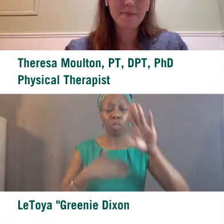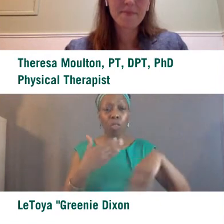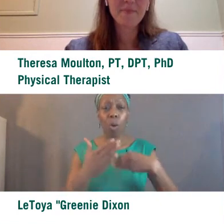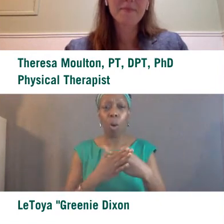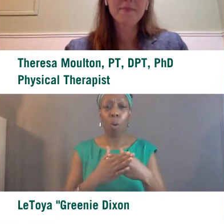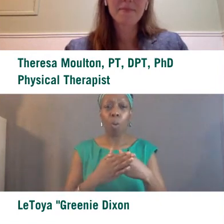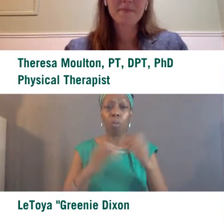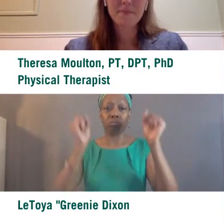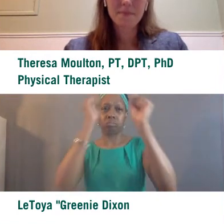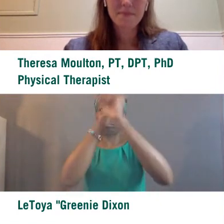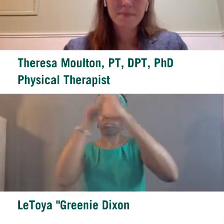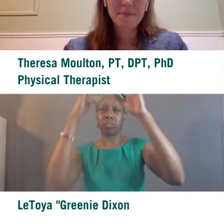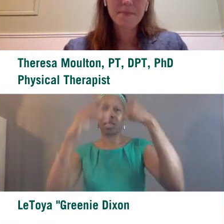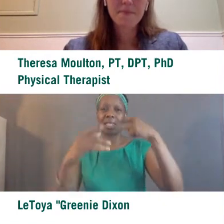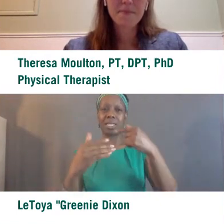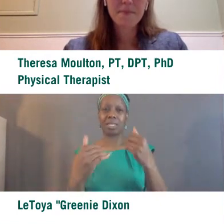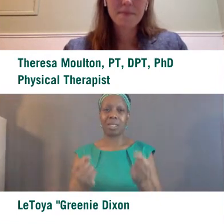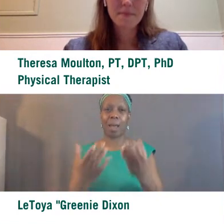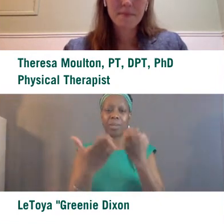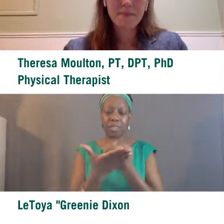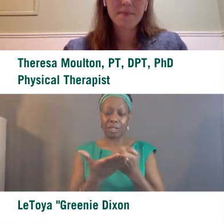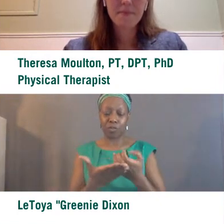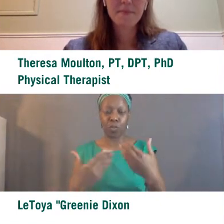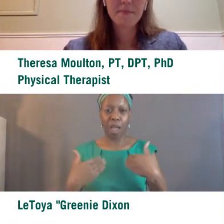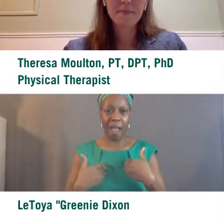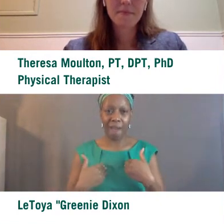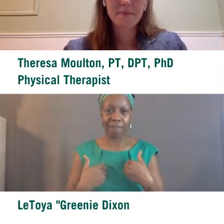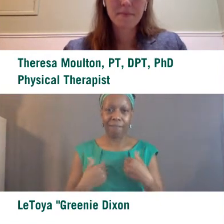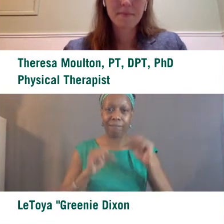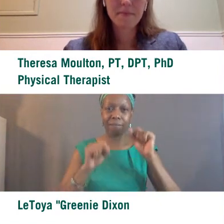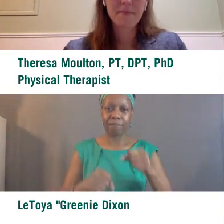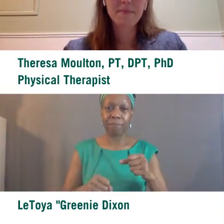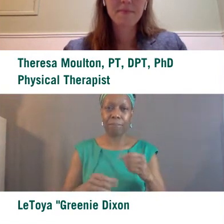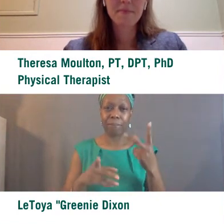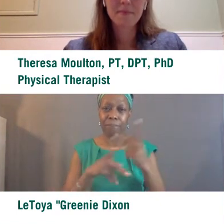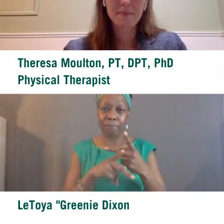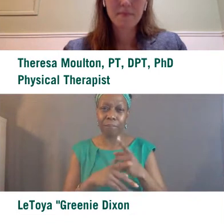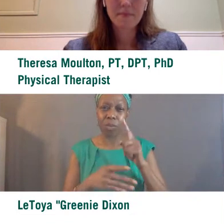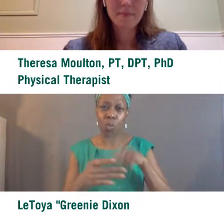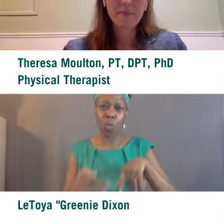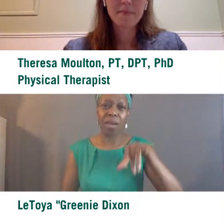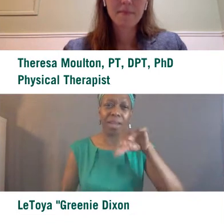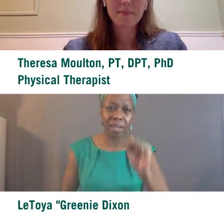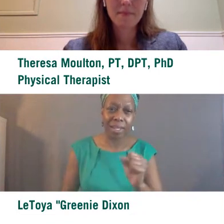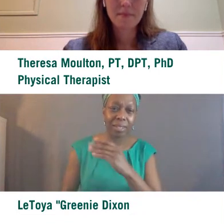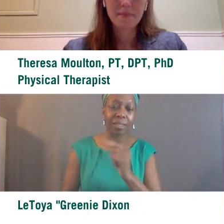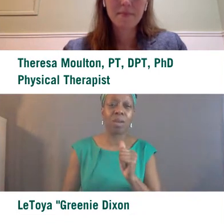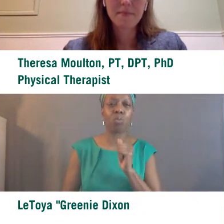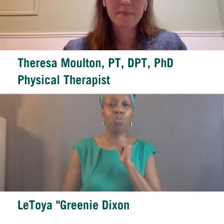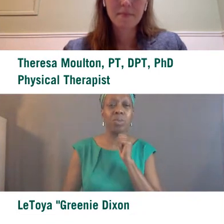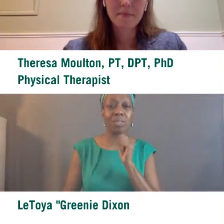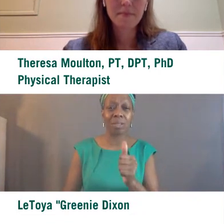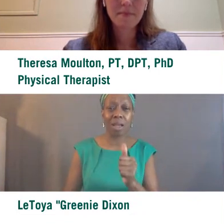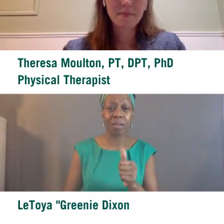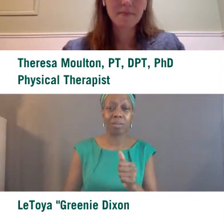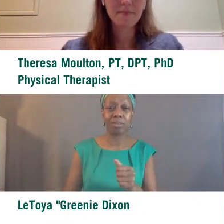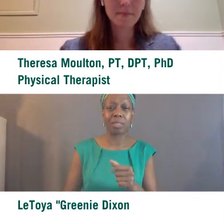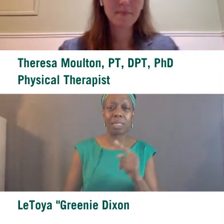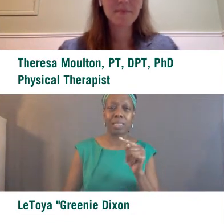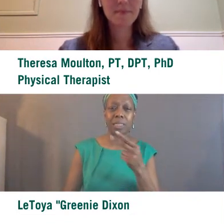And being able to judge what is, and what isn't. Theresa can you just elaborate that one a little bit more, because it's really hard for everybody.